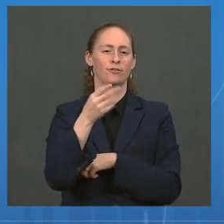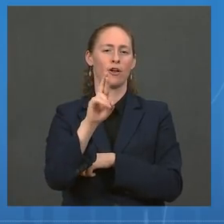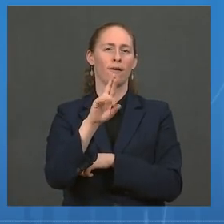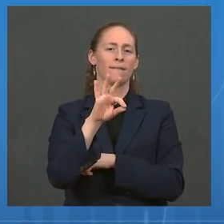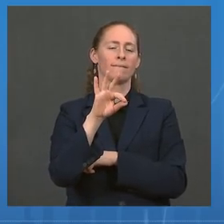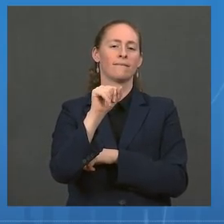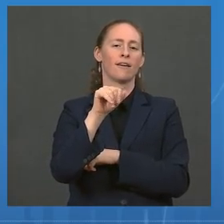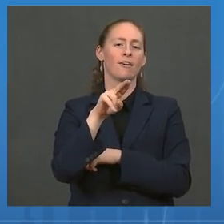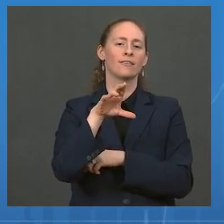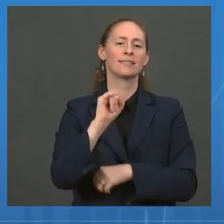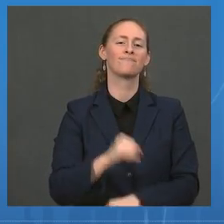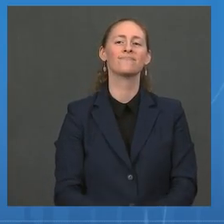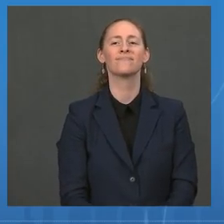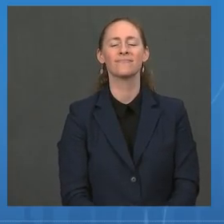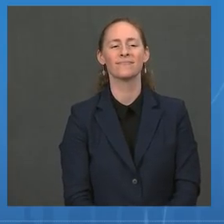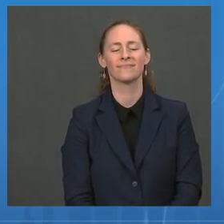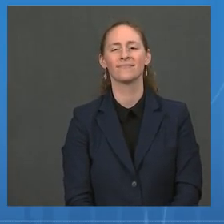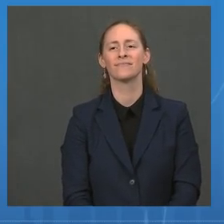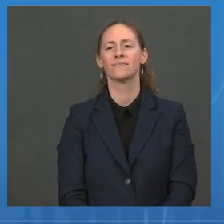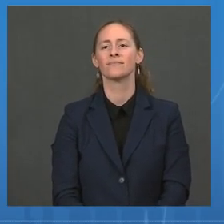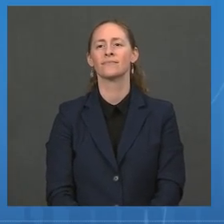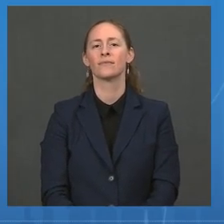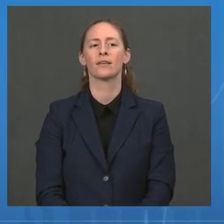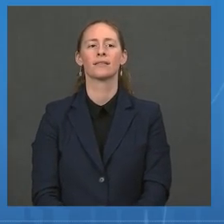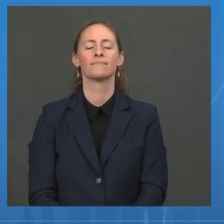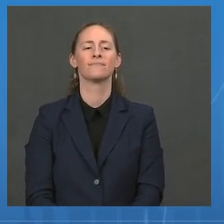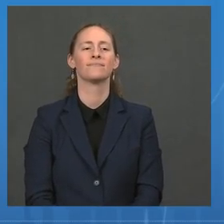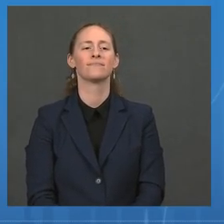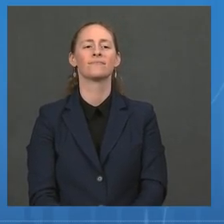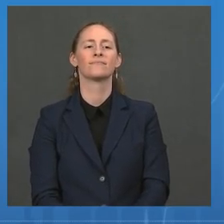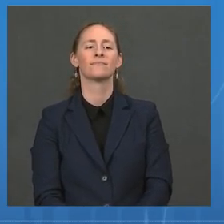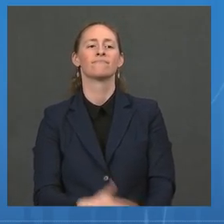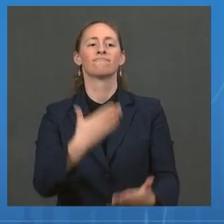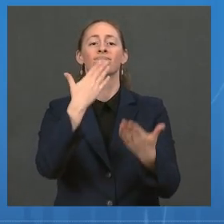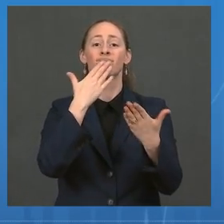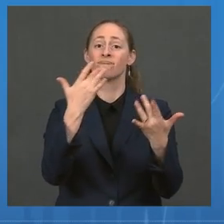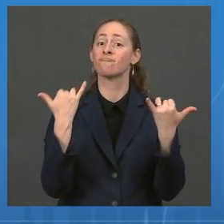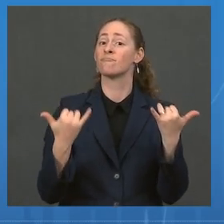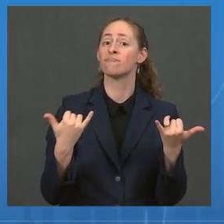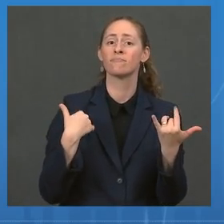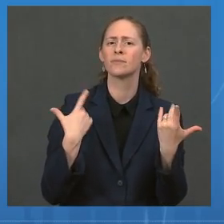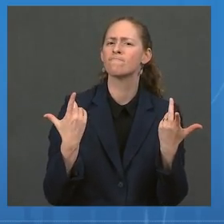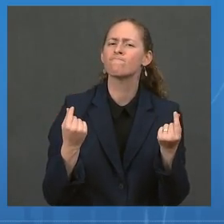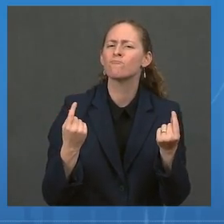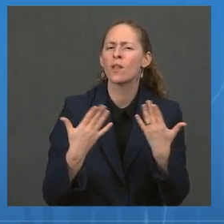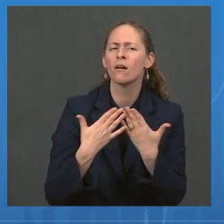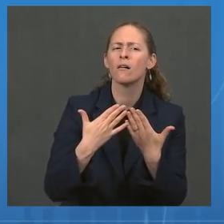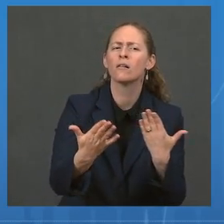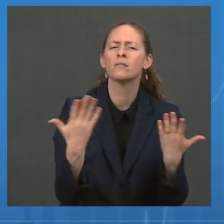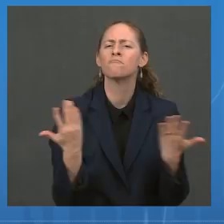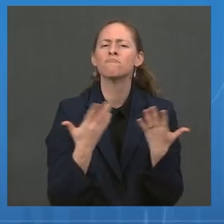Dr. Fauci: Thank you very much, Dr. Walensky. What I'd like to do in the next few minutes is talk a little bit about the therapeutic aspect